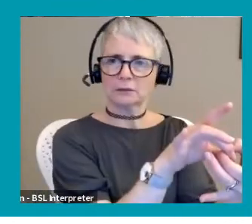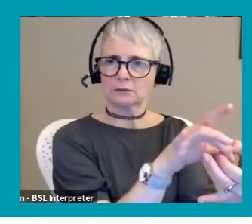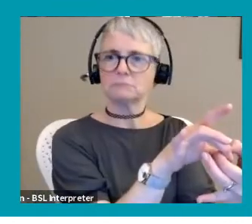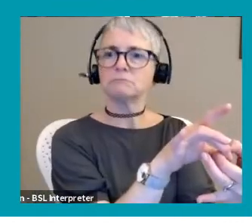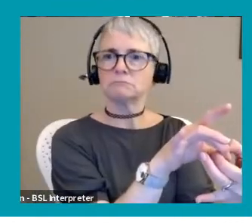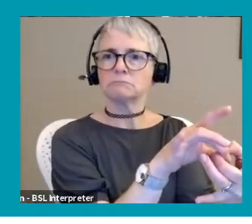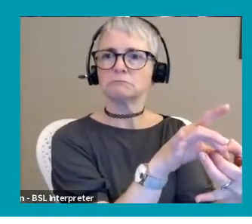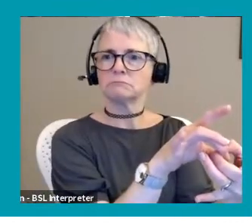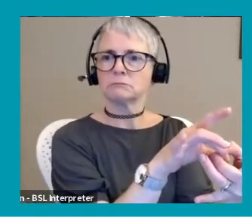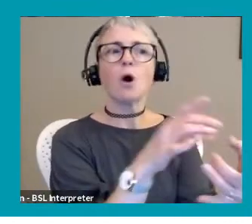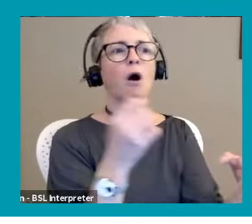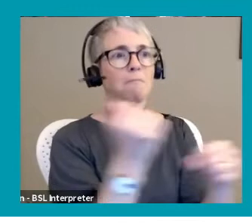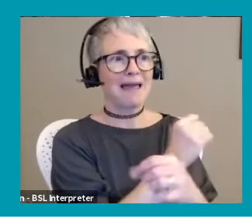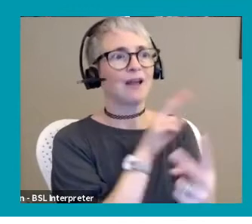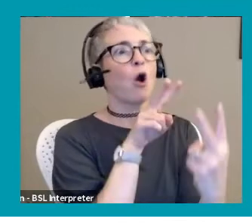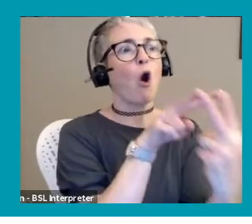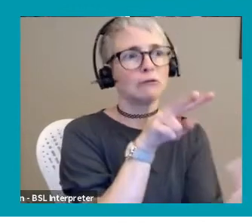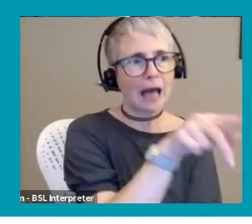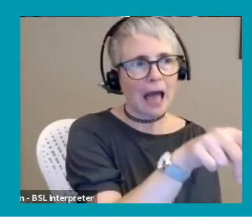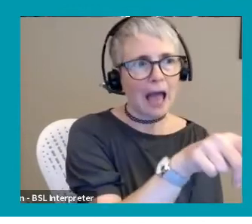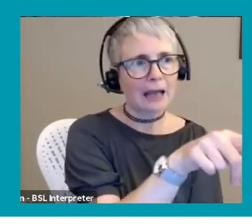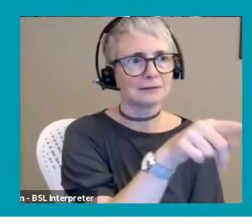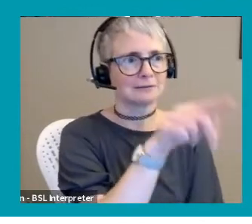So you make contact with someone and you back a real face and real voice